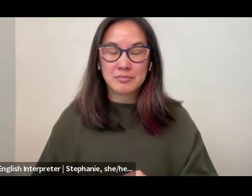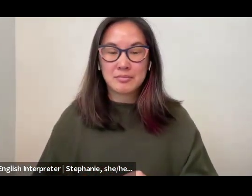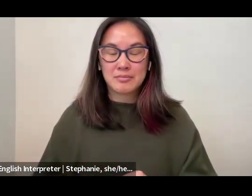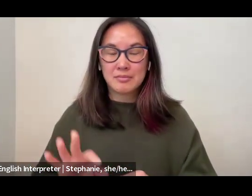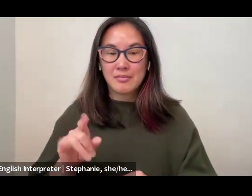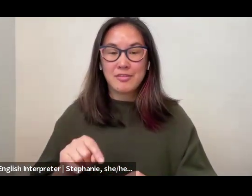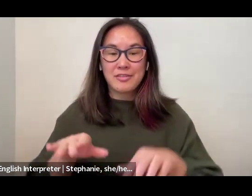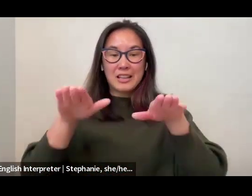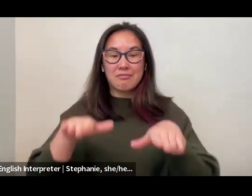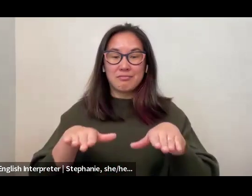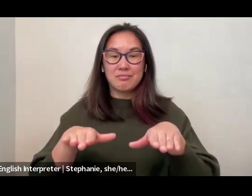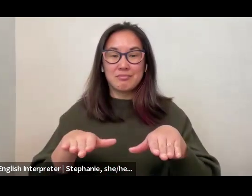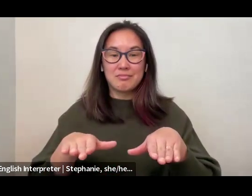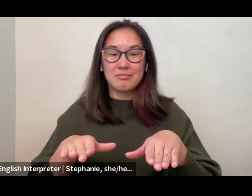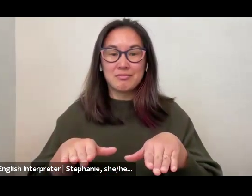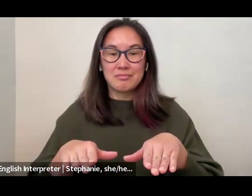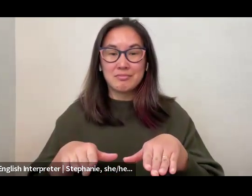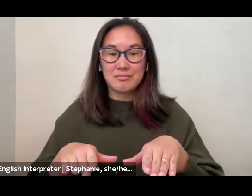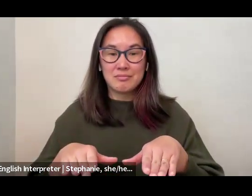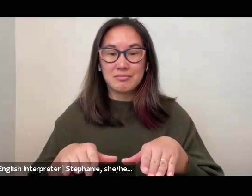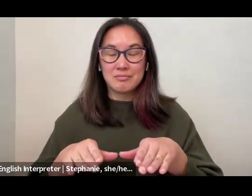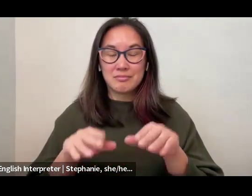You can just let the foot fall, the knee fall out to the side.